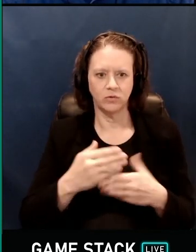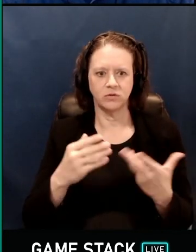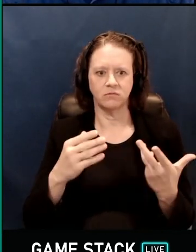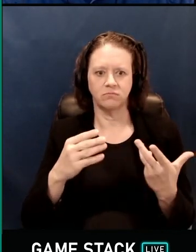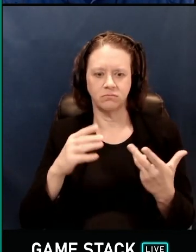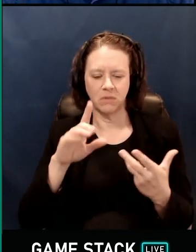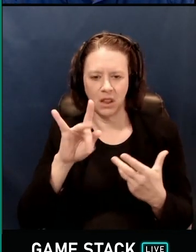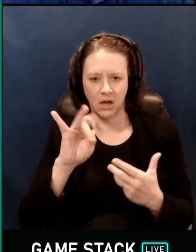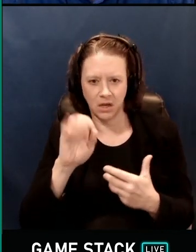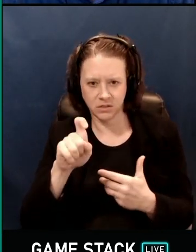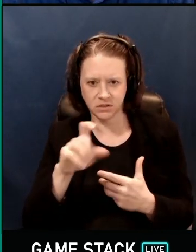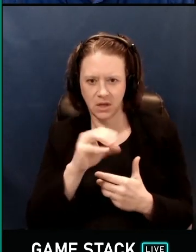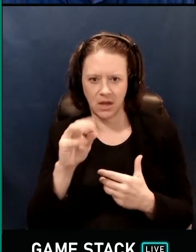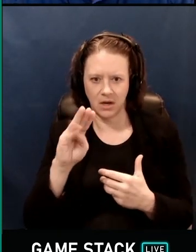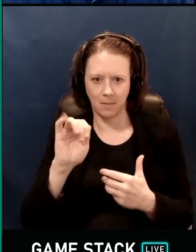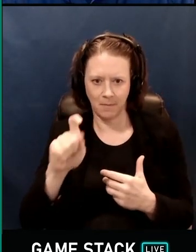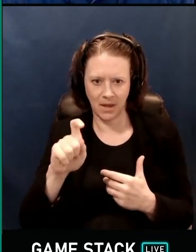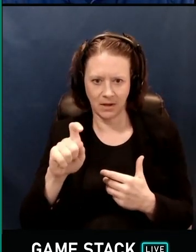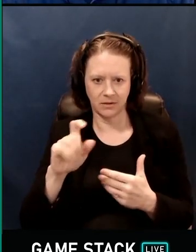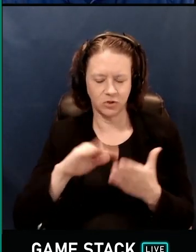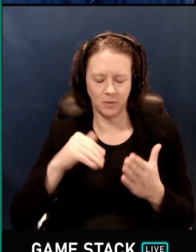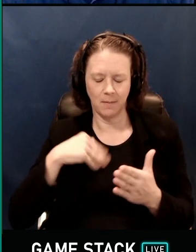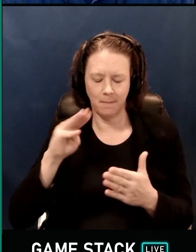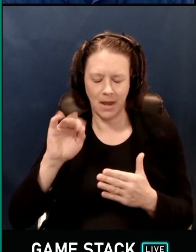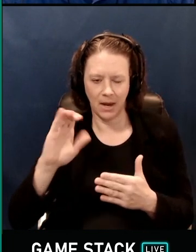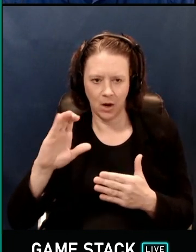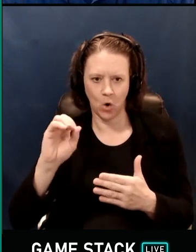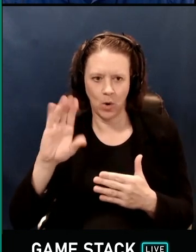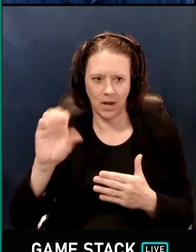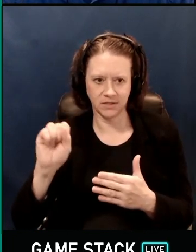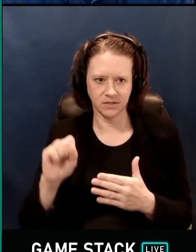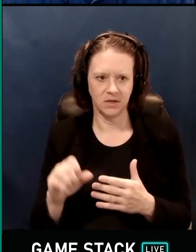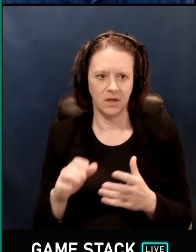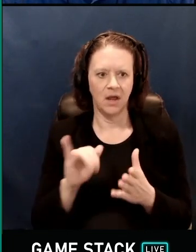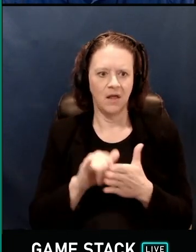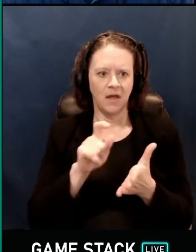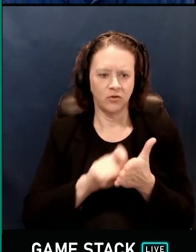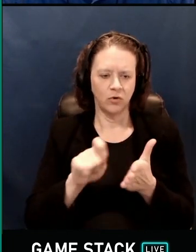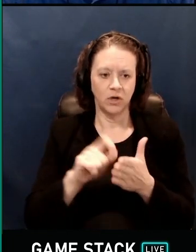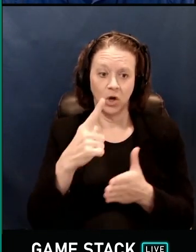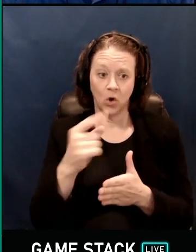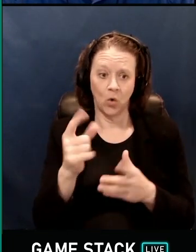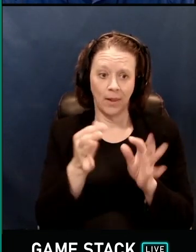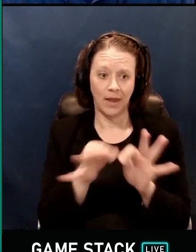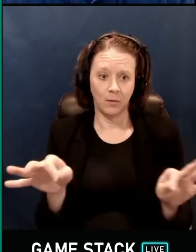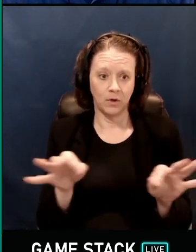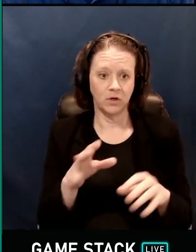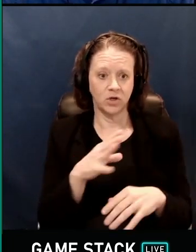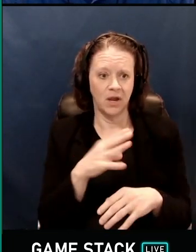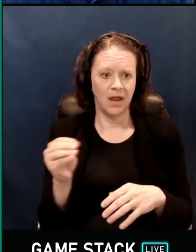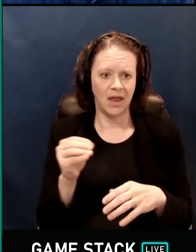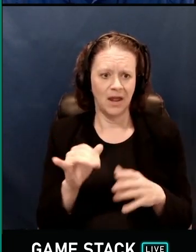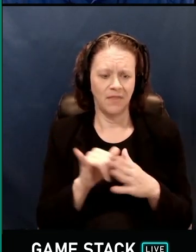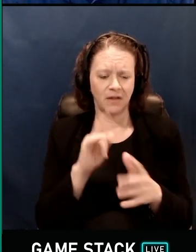uploading tasks, which are optimized to various Azure services, including AIB.